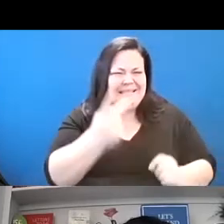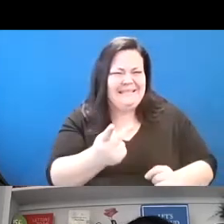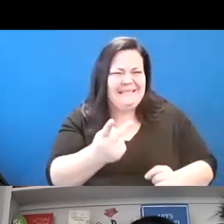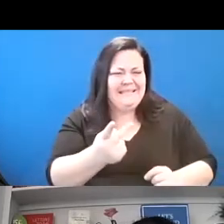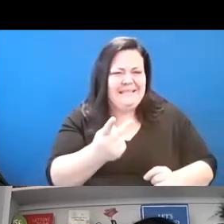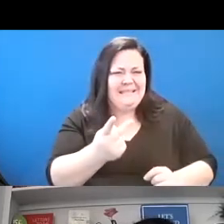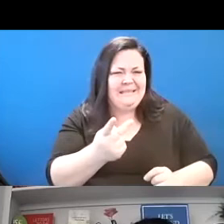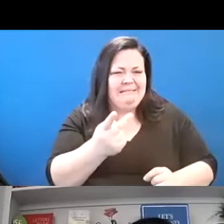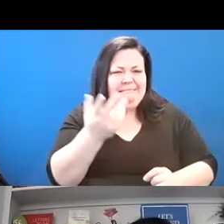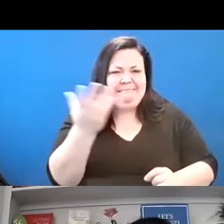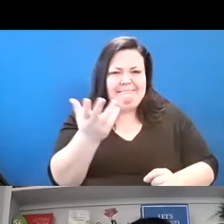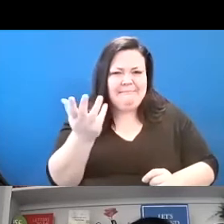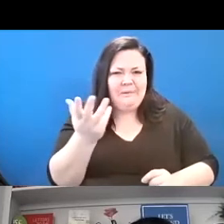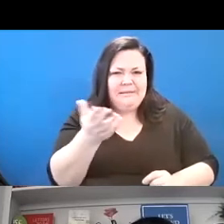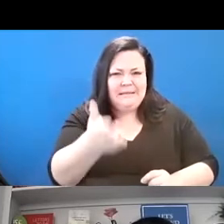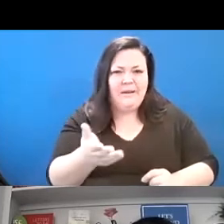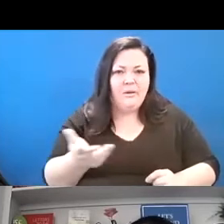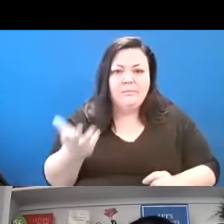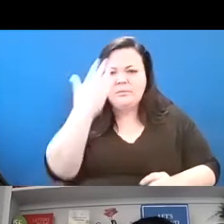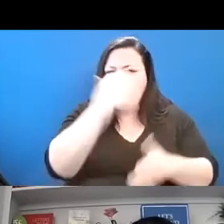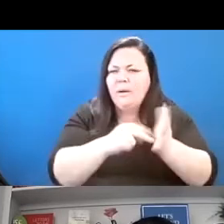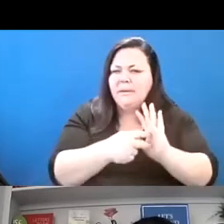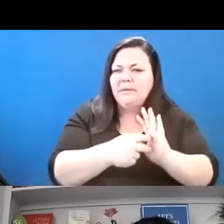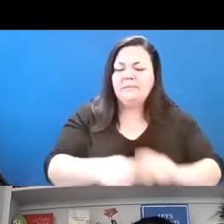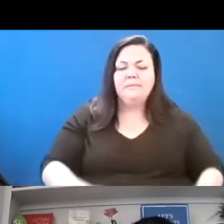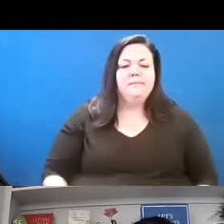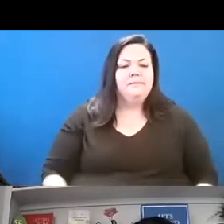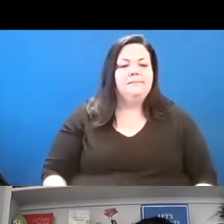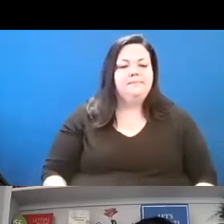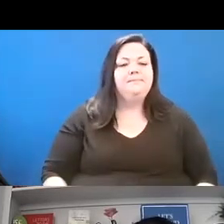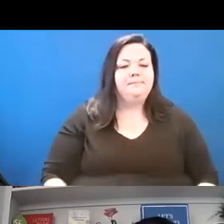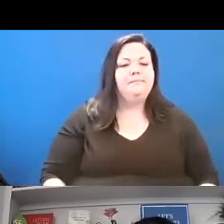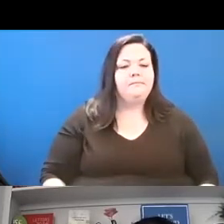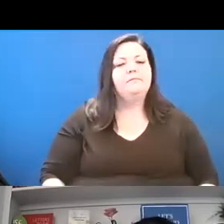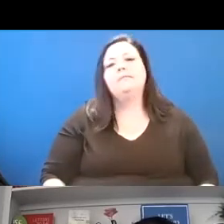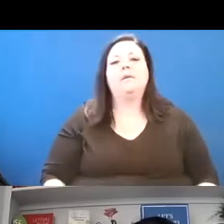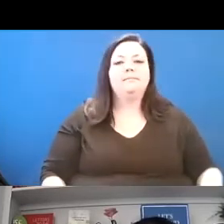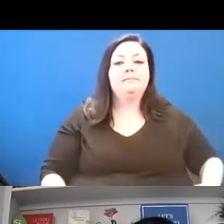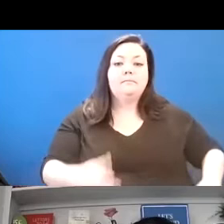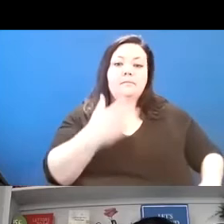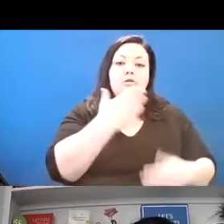what's beyond her you know what i mean does that make sense yeah that's a good point i don't think i've ever really